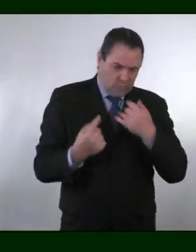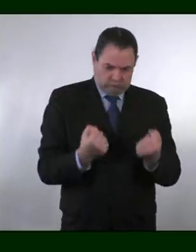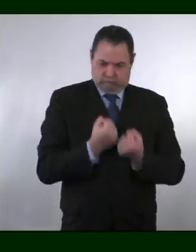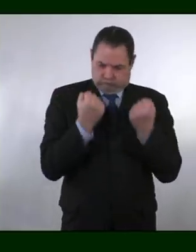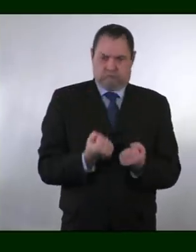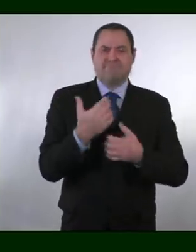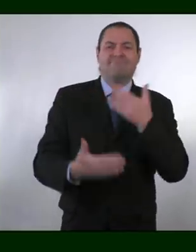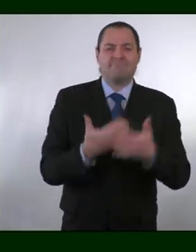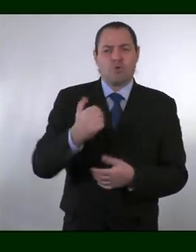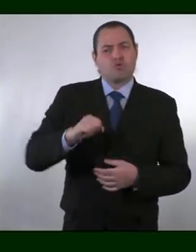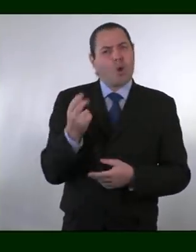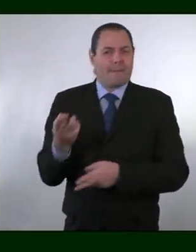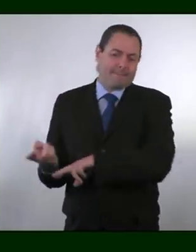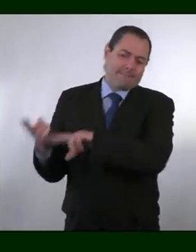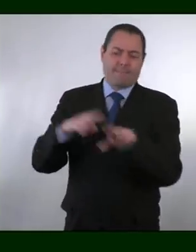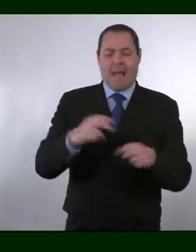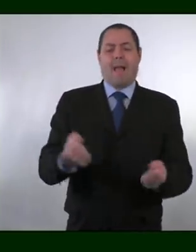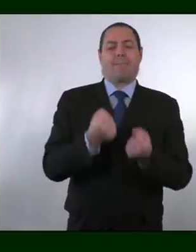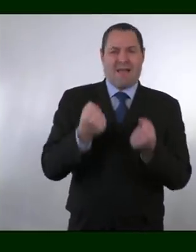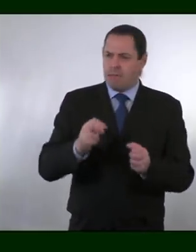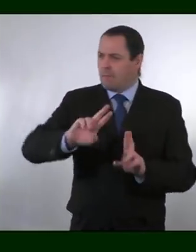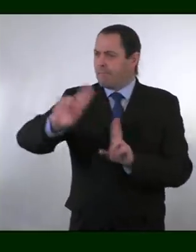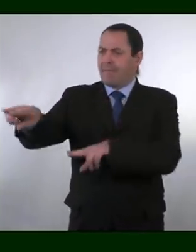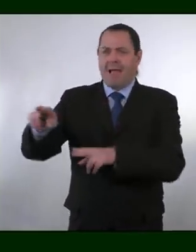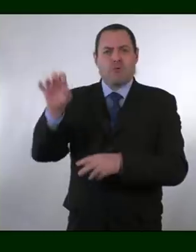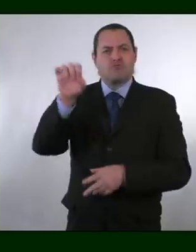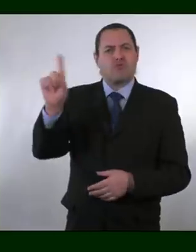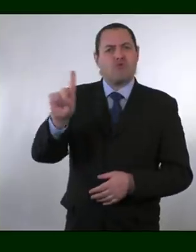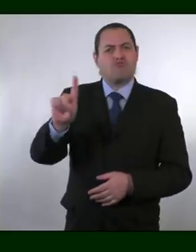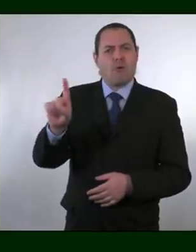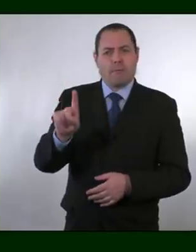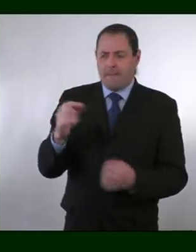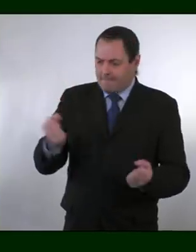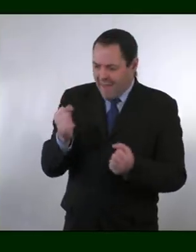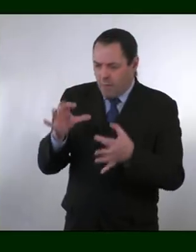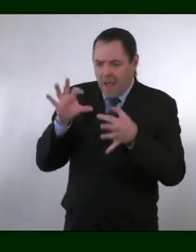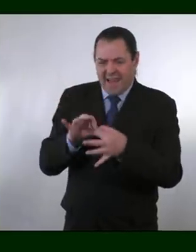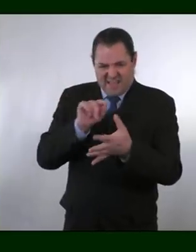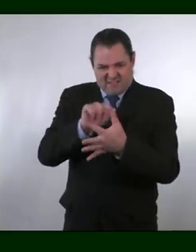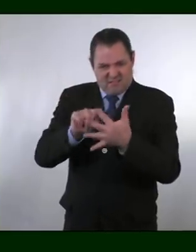have taken it back again. That is power not just over many aspects of their lives and regulations,